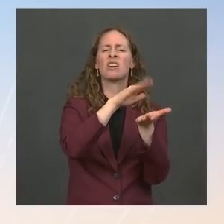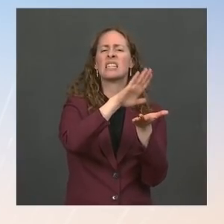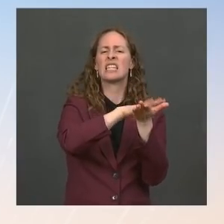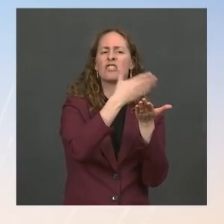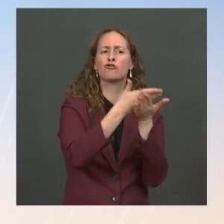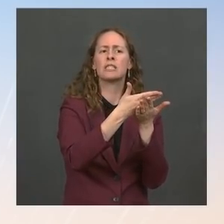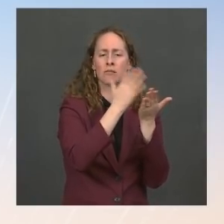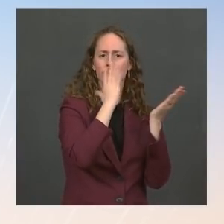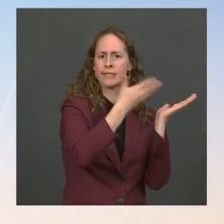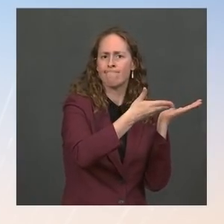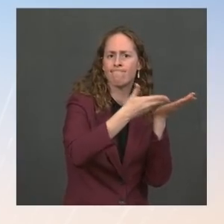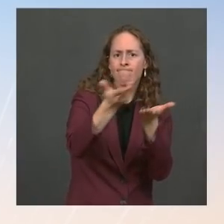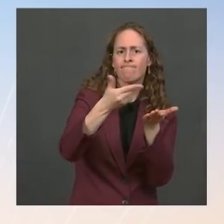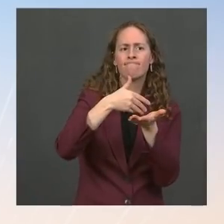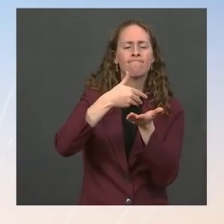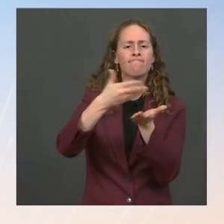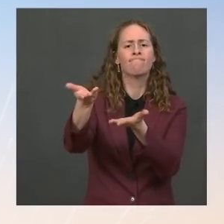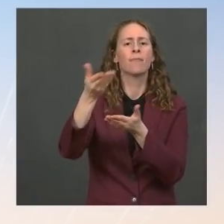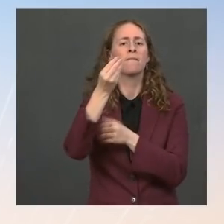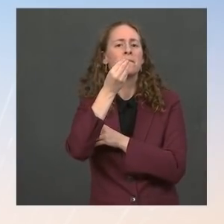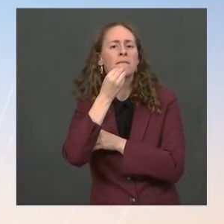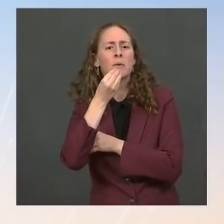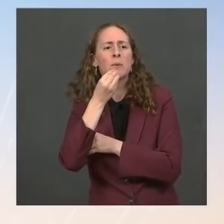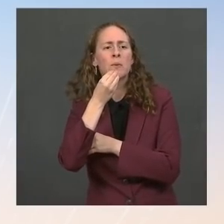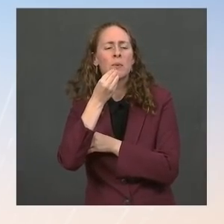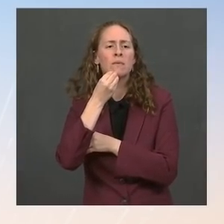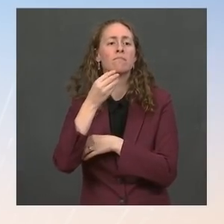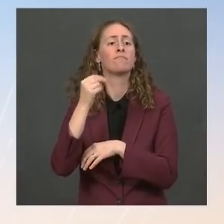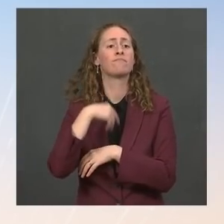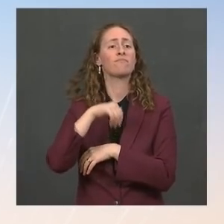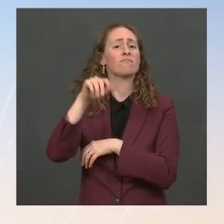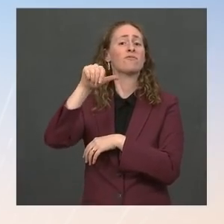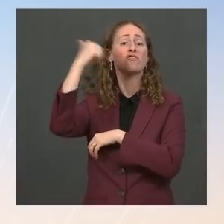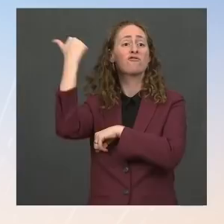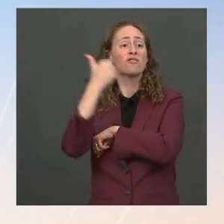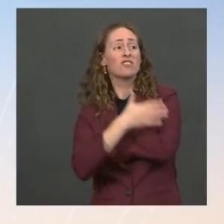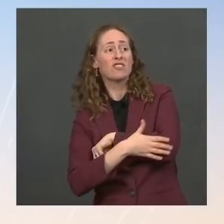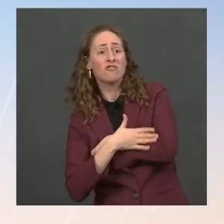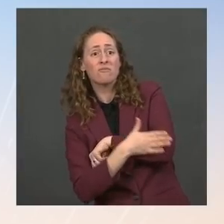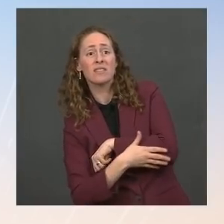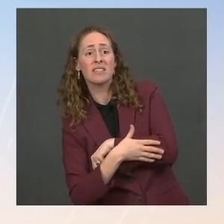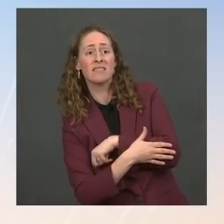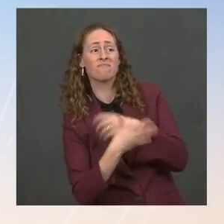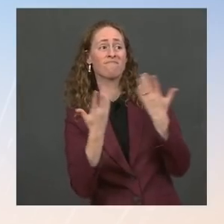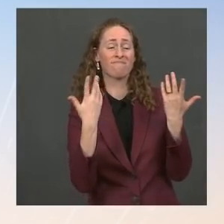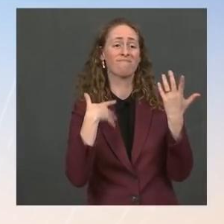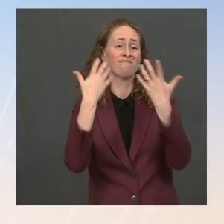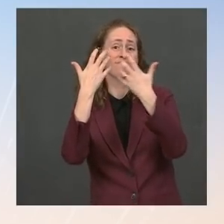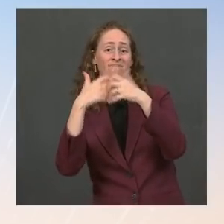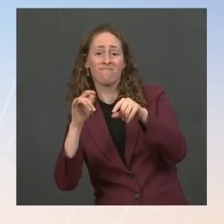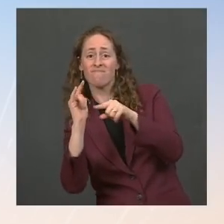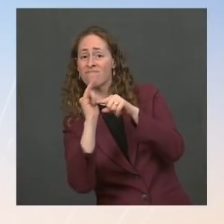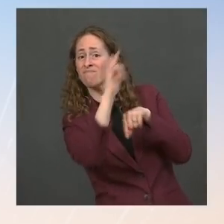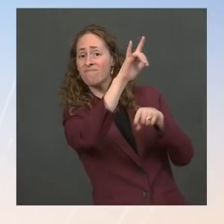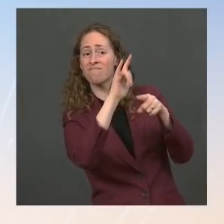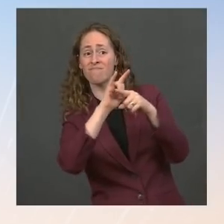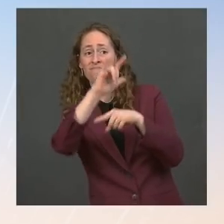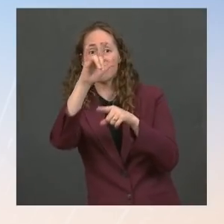both to a range of countries in South and Central America where people may have come from, if they are -- can be accepted back, and some back to Haiti.